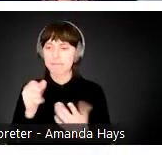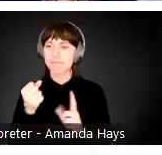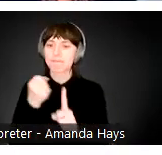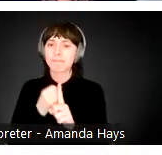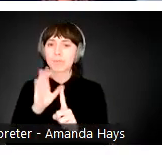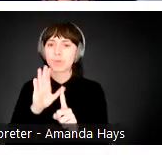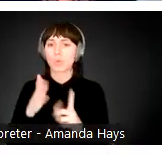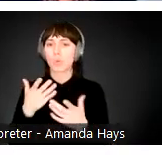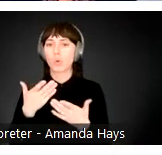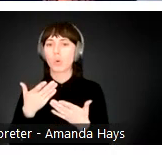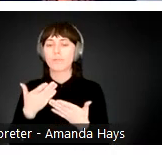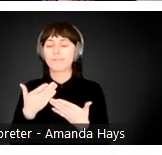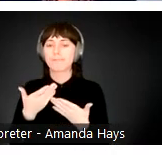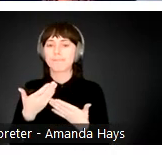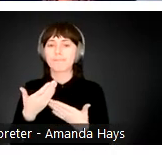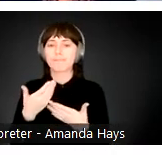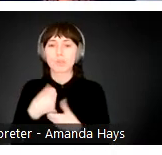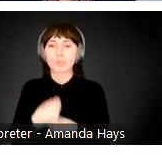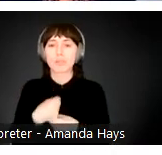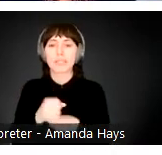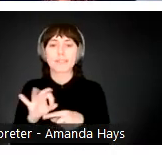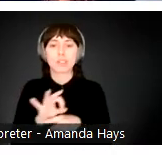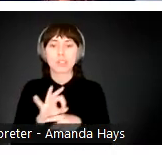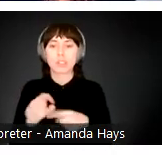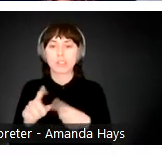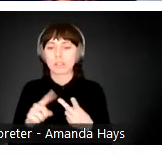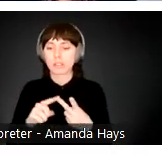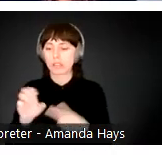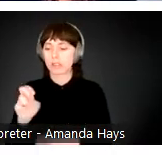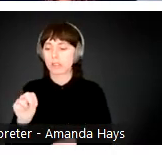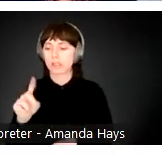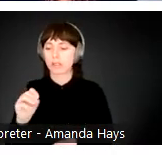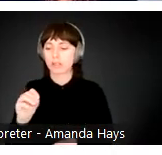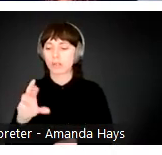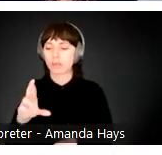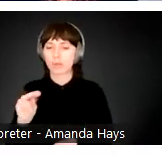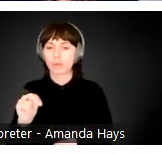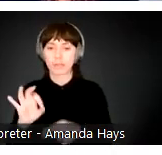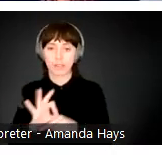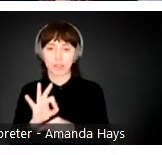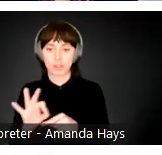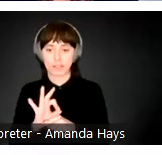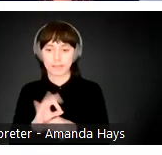these are all potential qualifiers for disability, and I'm going to put in the